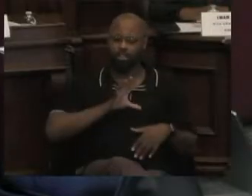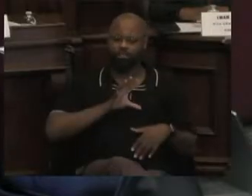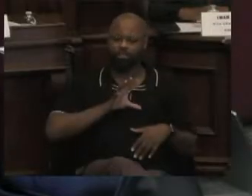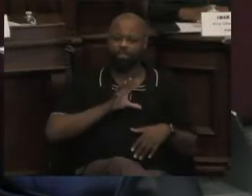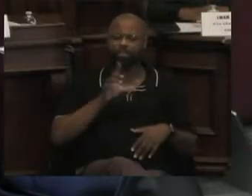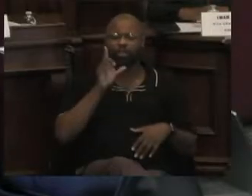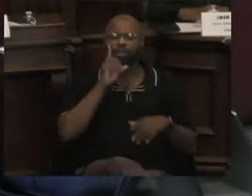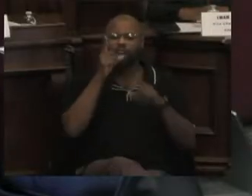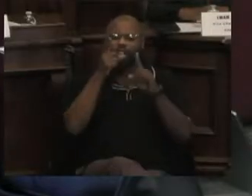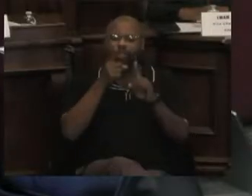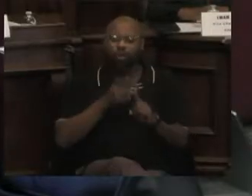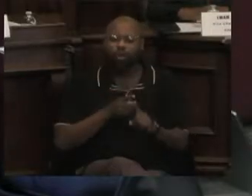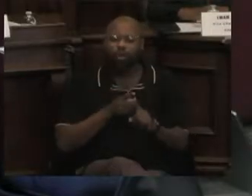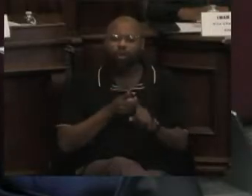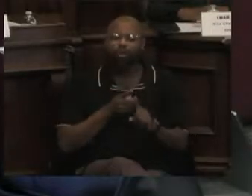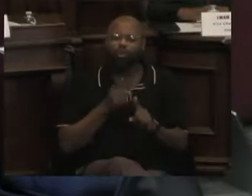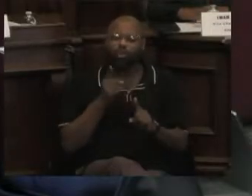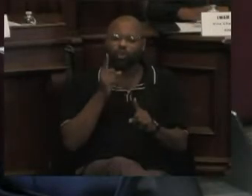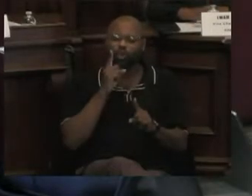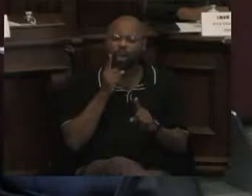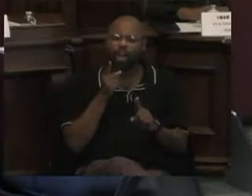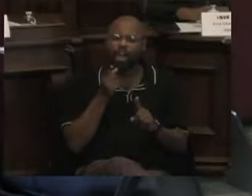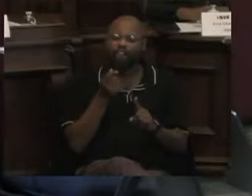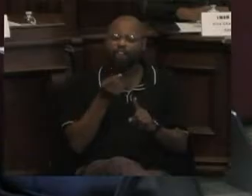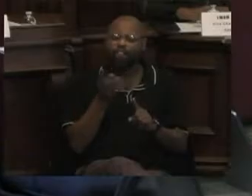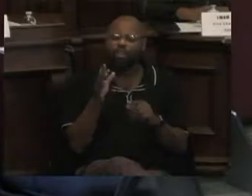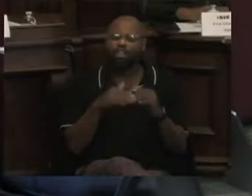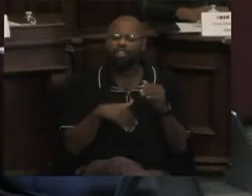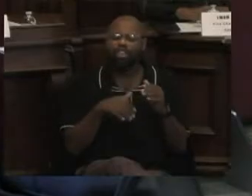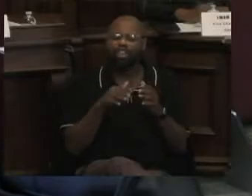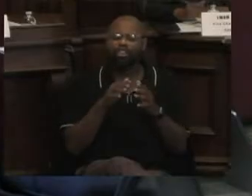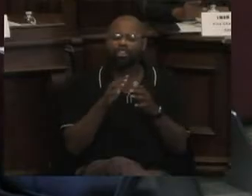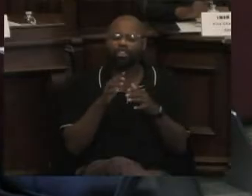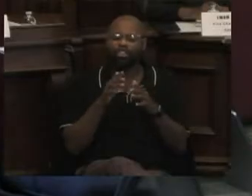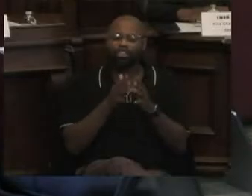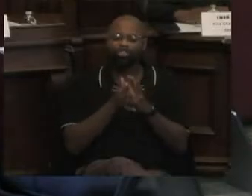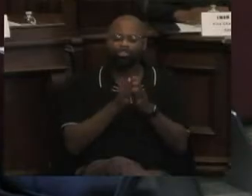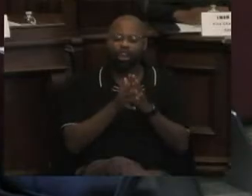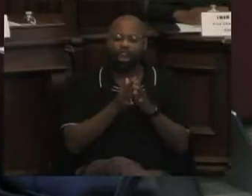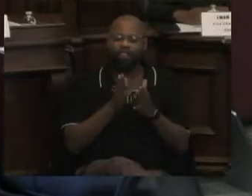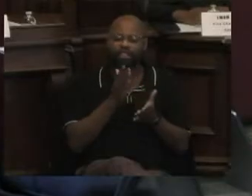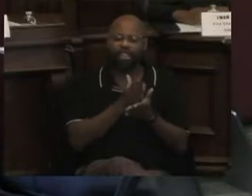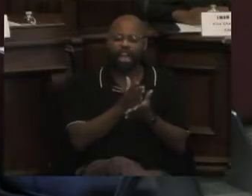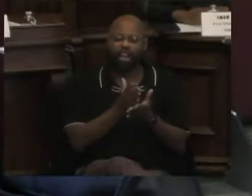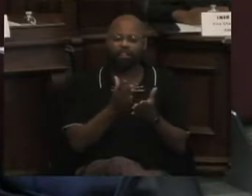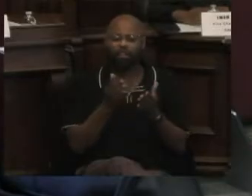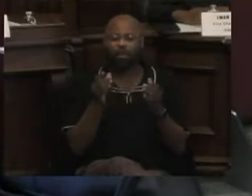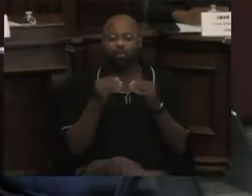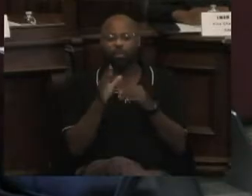of activation for body worn camera. So there are goals for